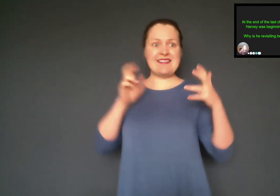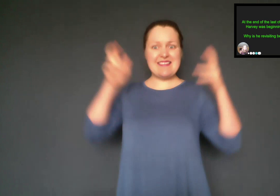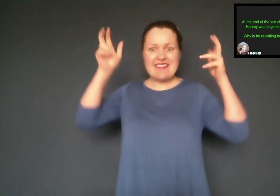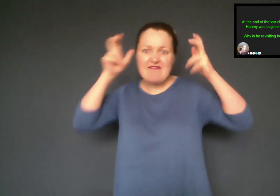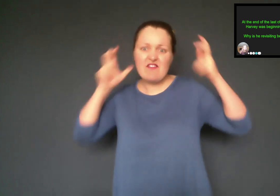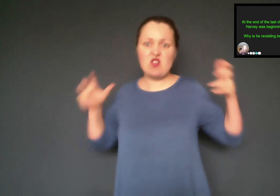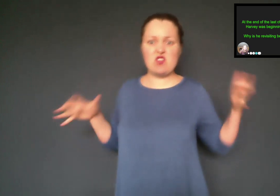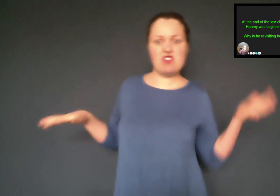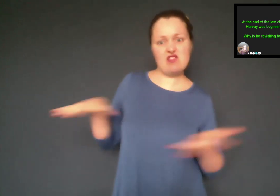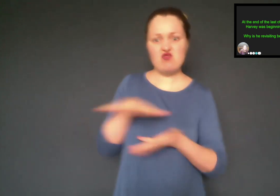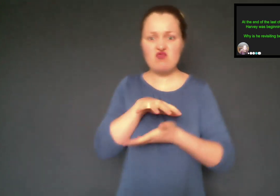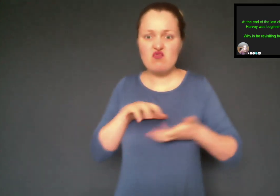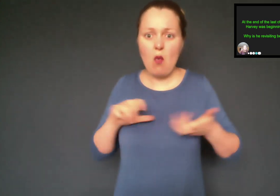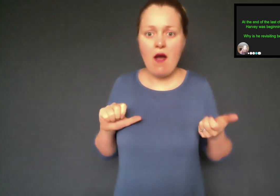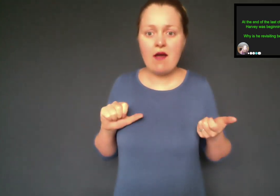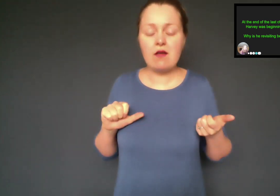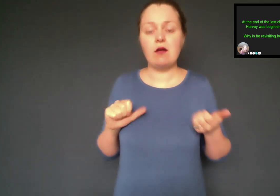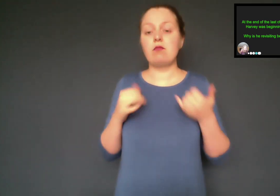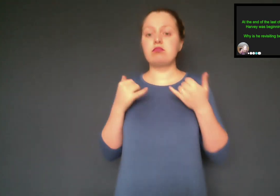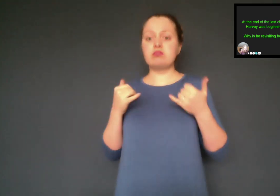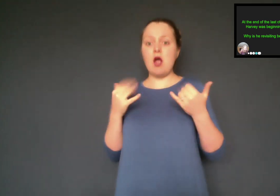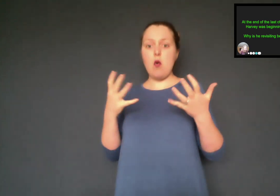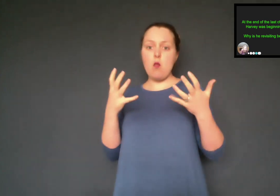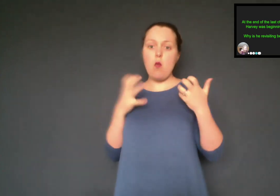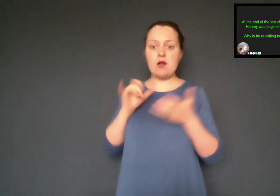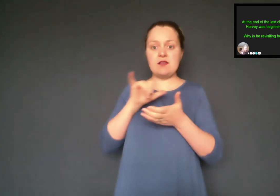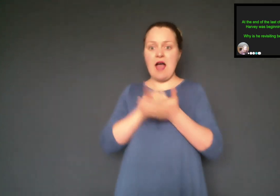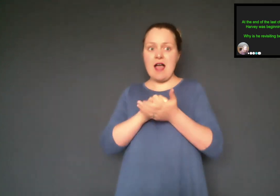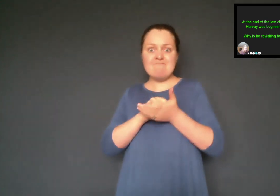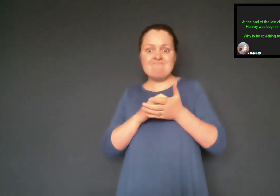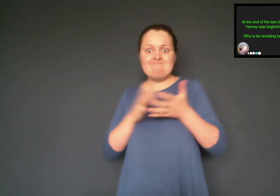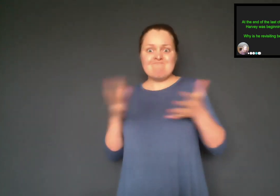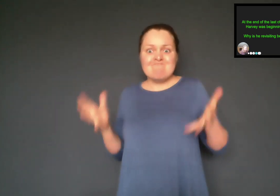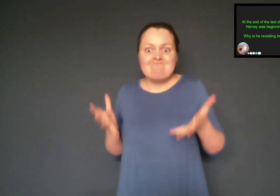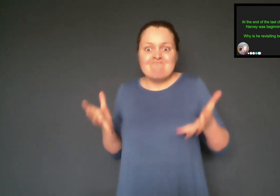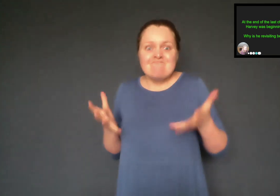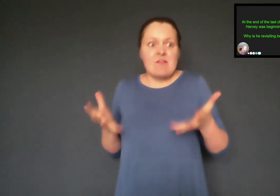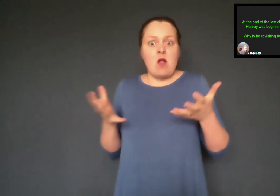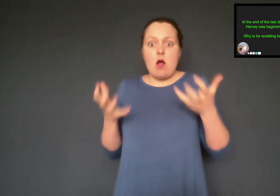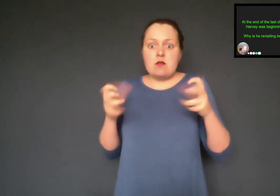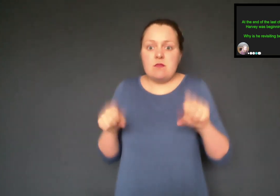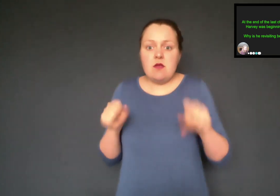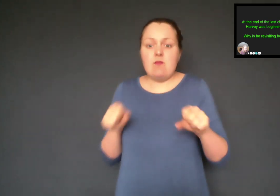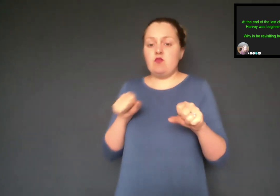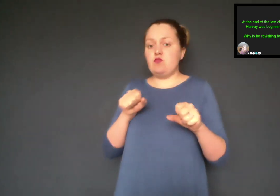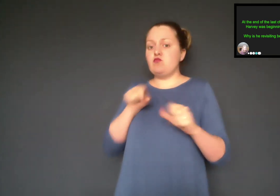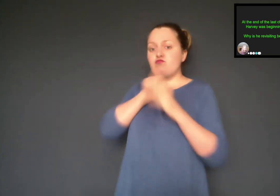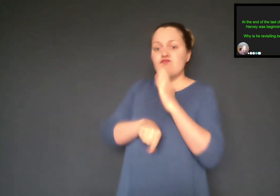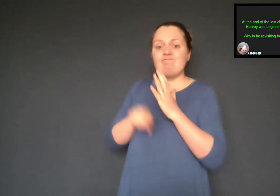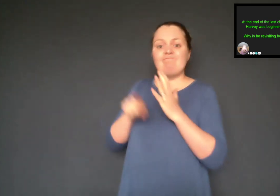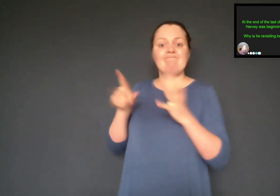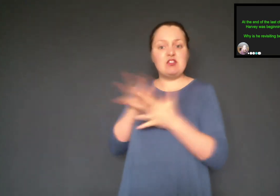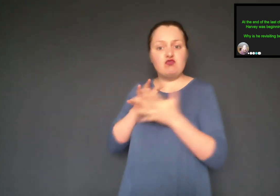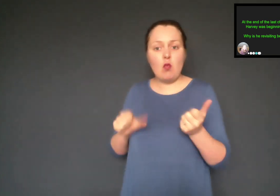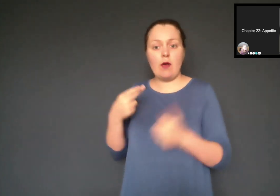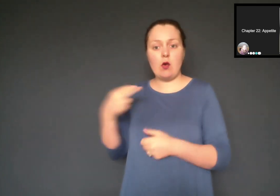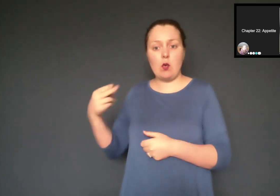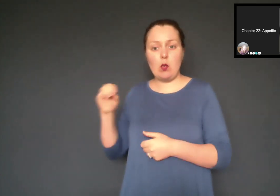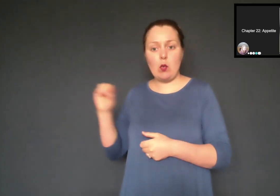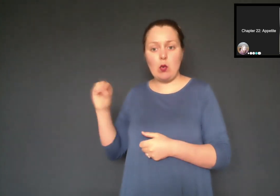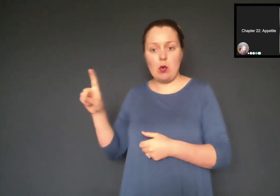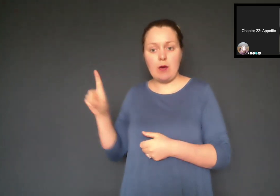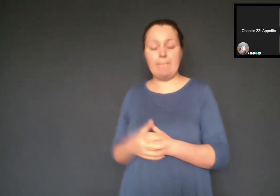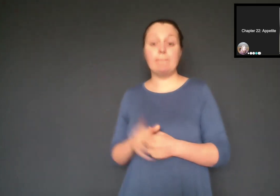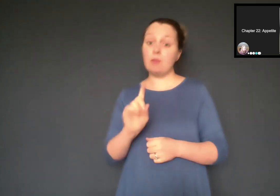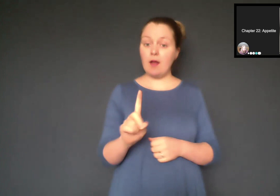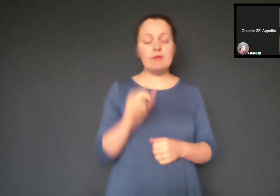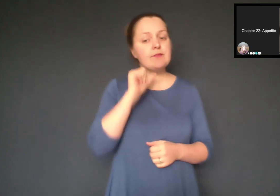wants is that drive to destroy hood so let's see what happens but he wasn't a beast he was a boy